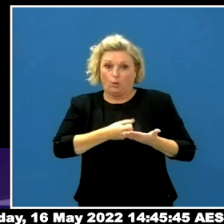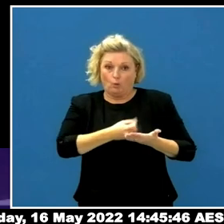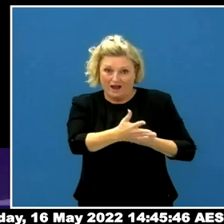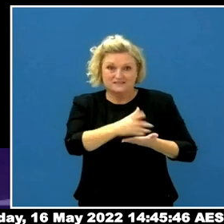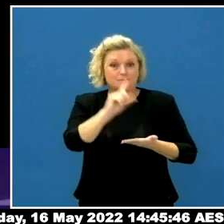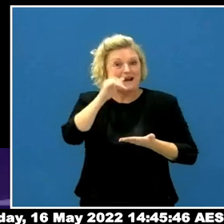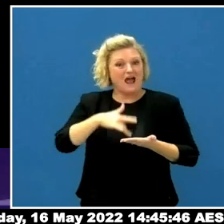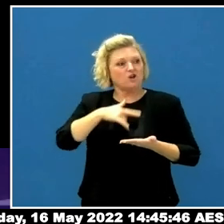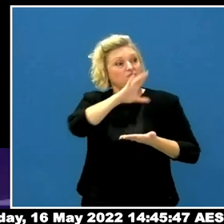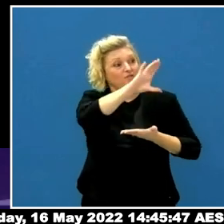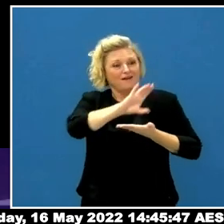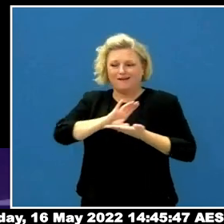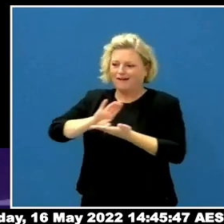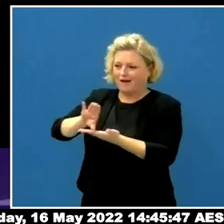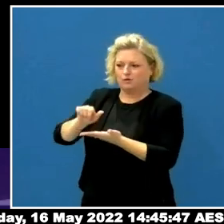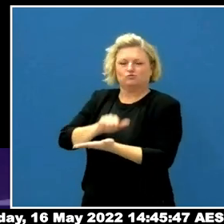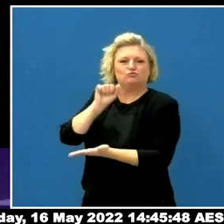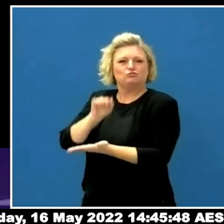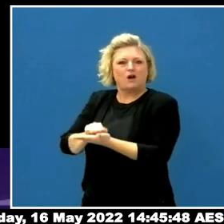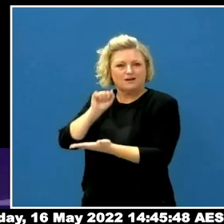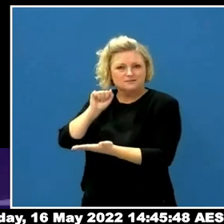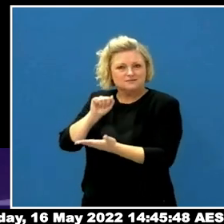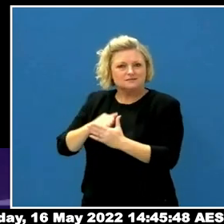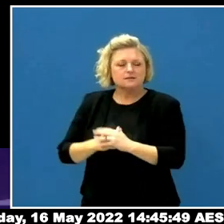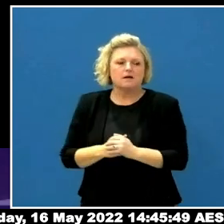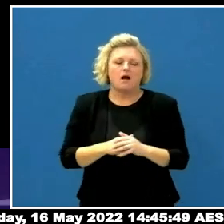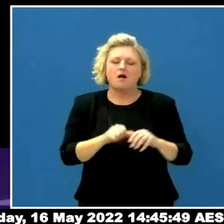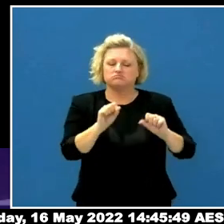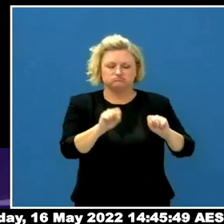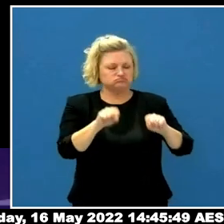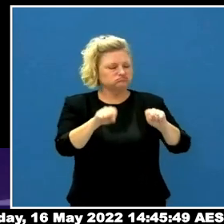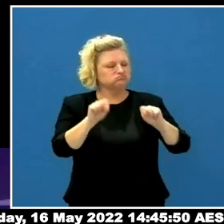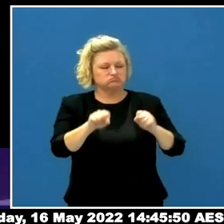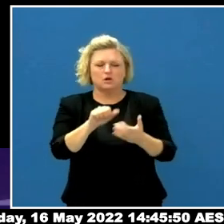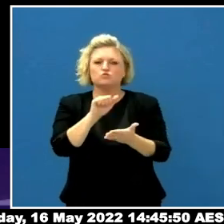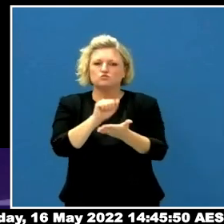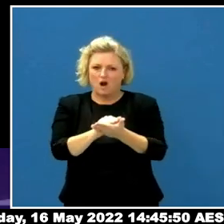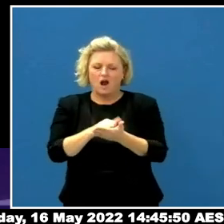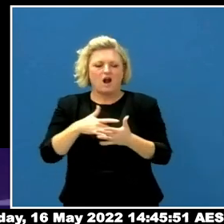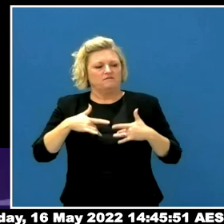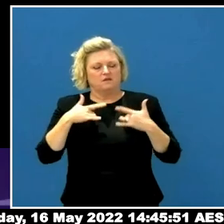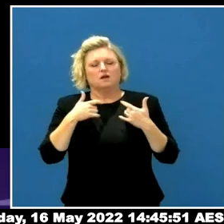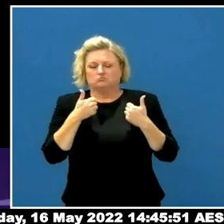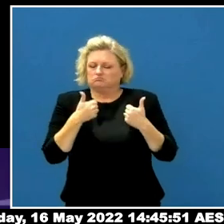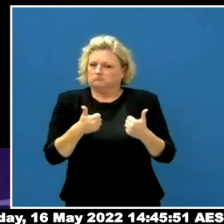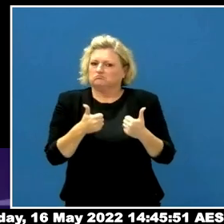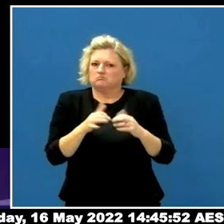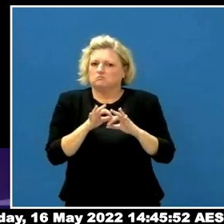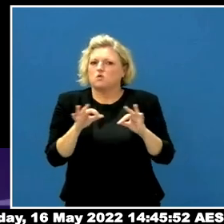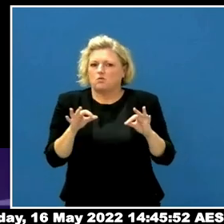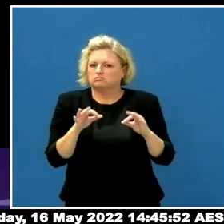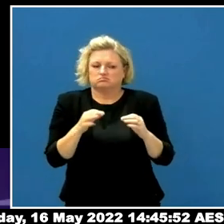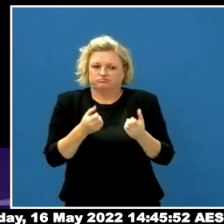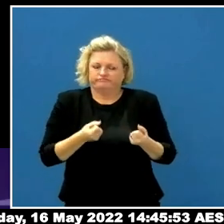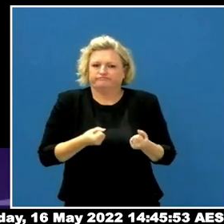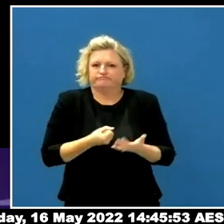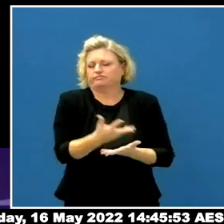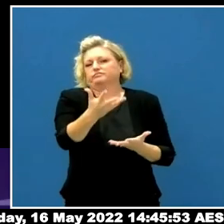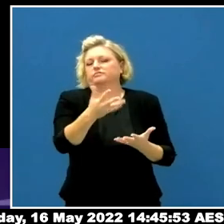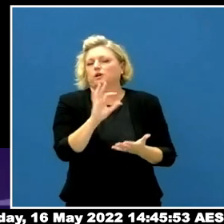Very much so. Very much so. COMMISSIONER McEWIN: Thank you. Thank you.